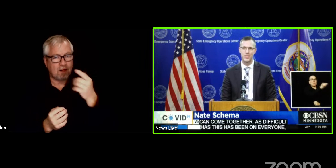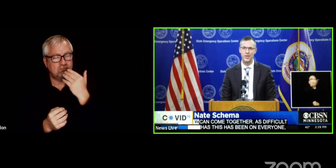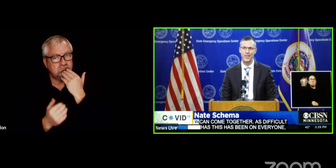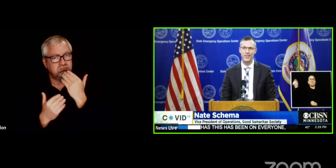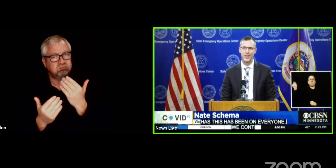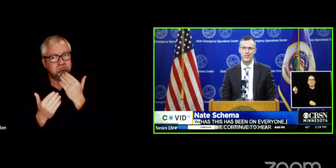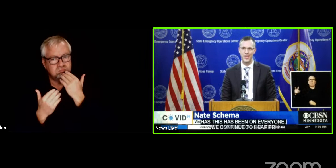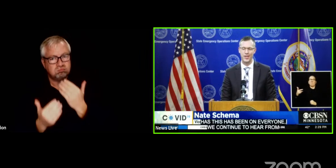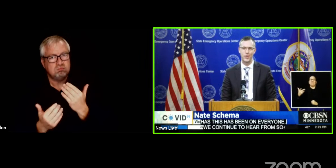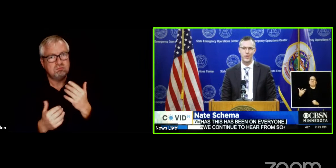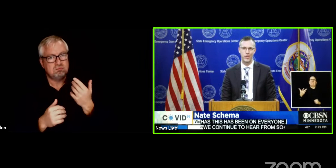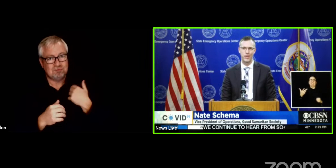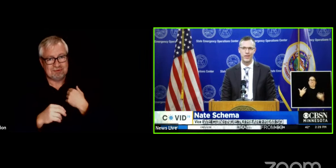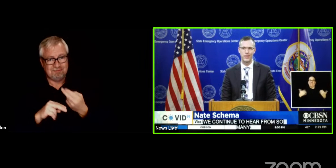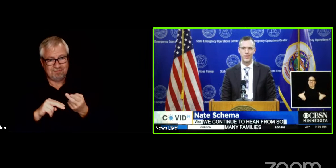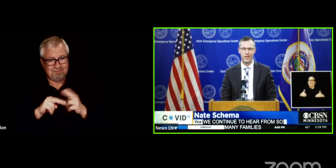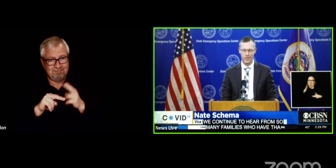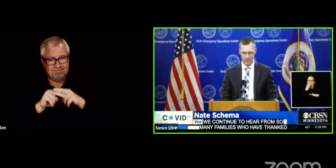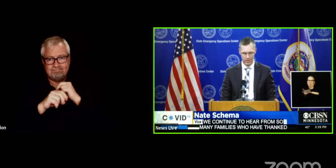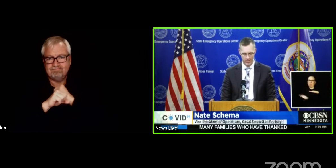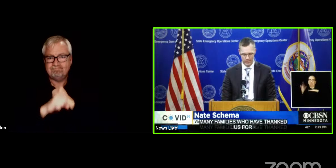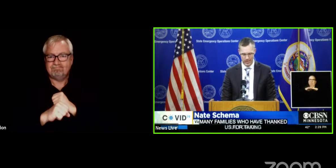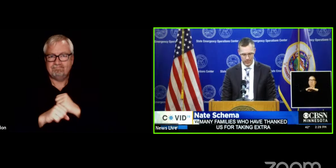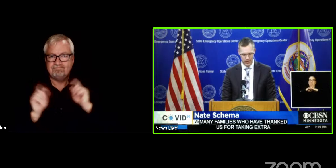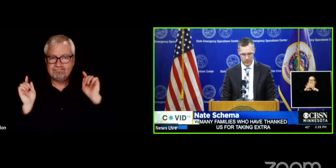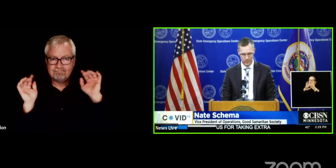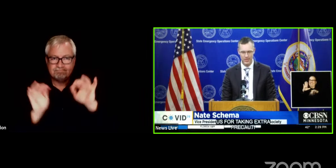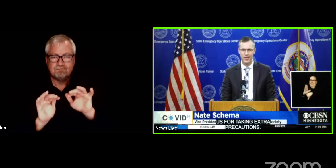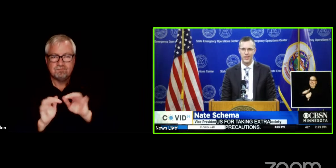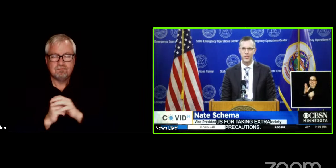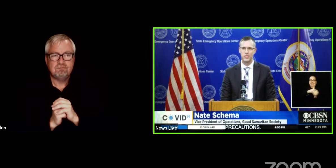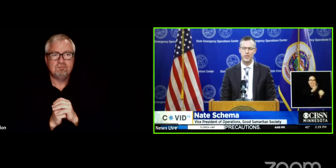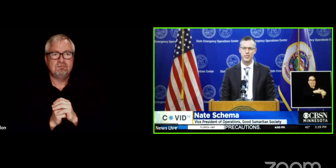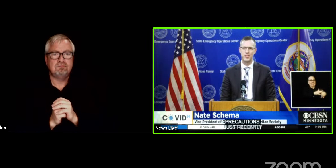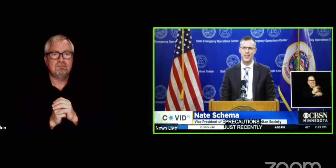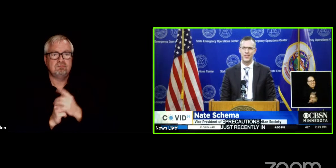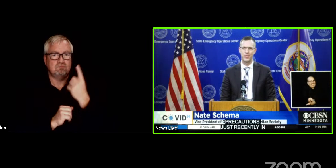WRITE A LETTER TO THE EDITOR THANKING THE GOVERNOR, STATE OFFICIALS AND THE GOOD SAMARITAN SOCIETY FOR